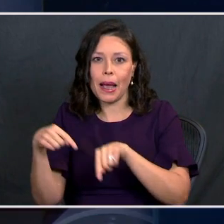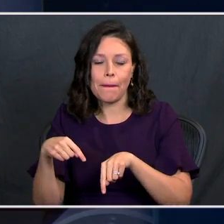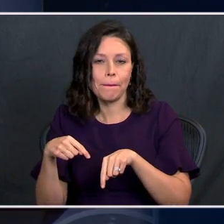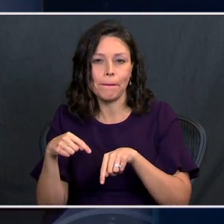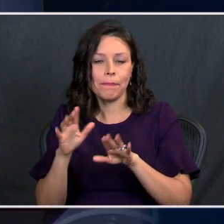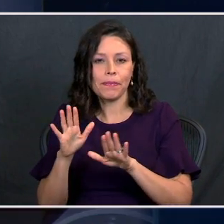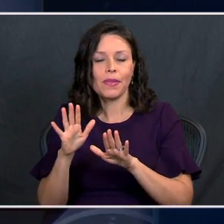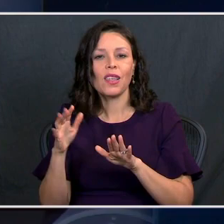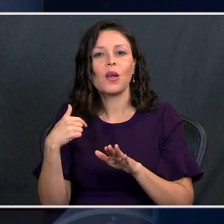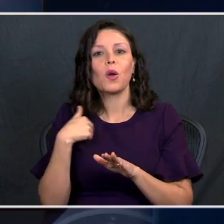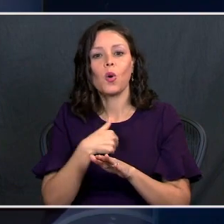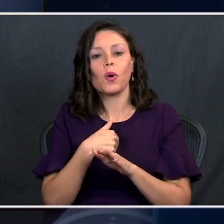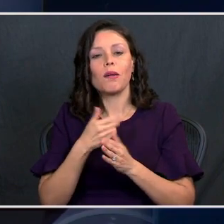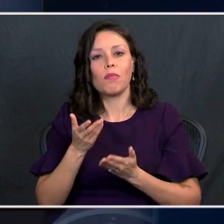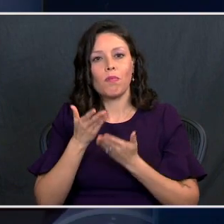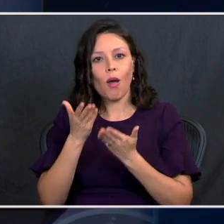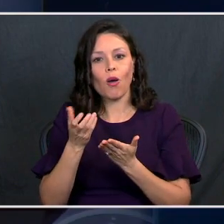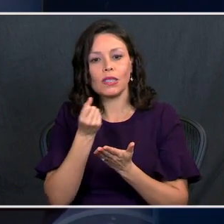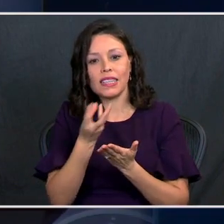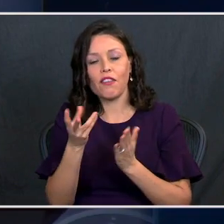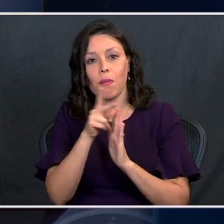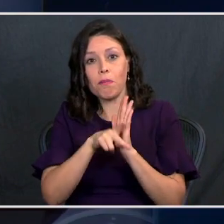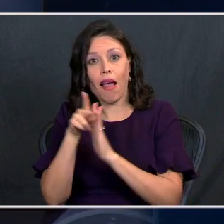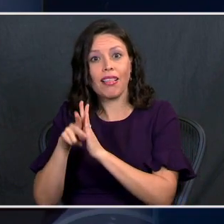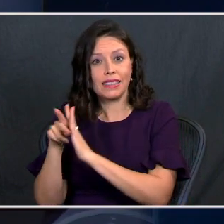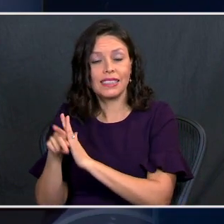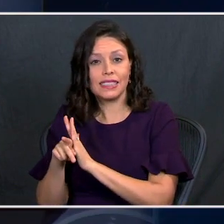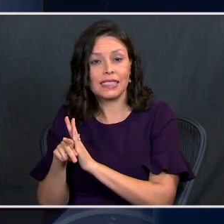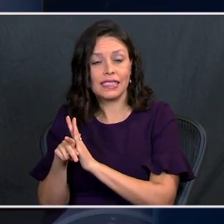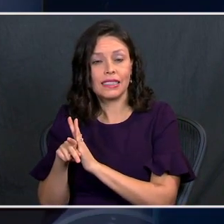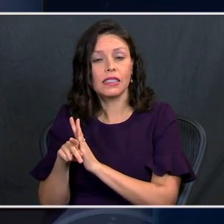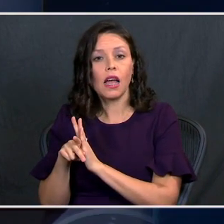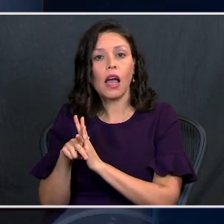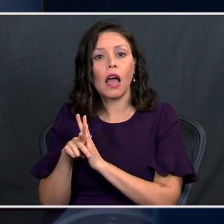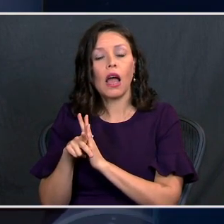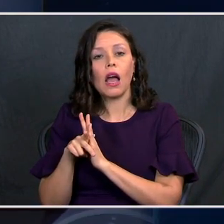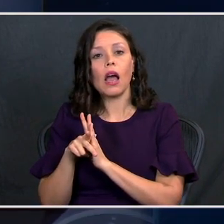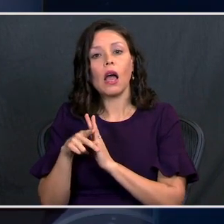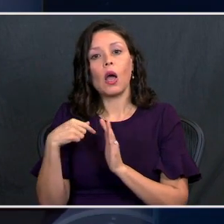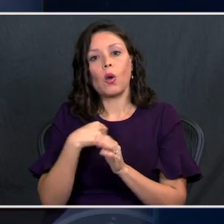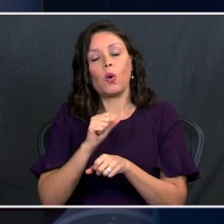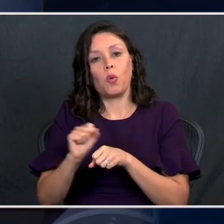We have proposed a number of policies that we are working to implement,